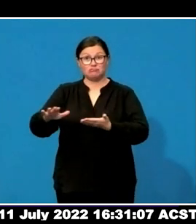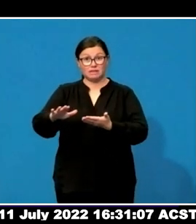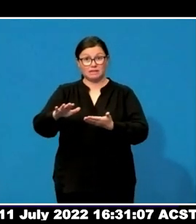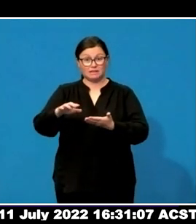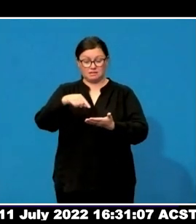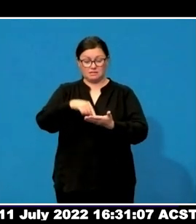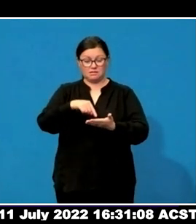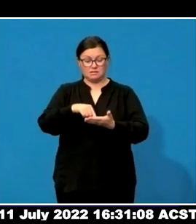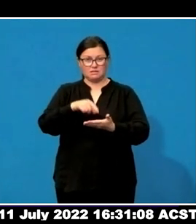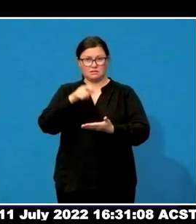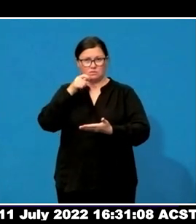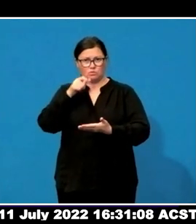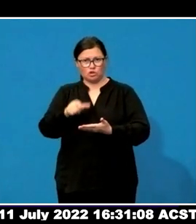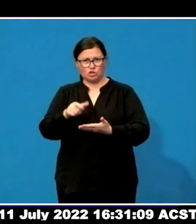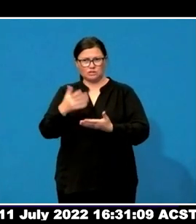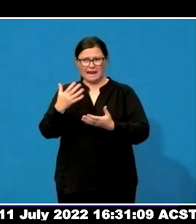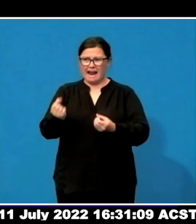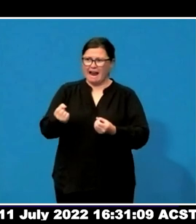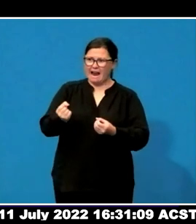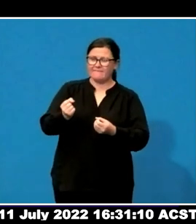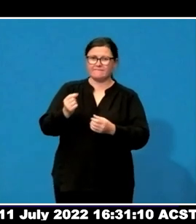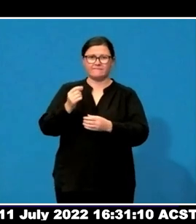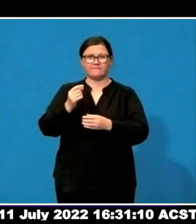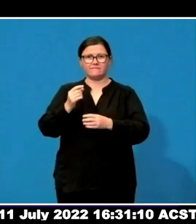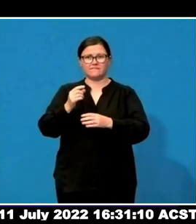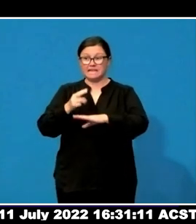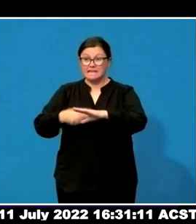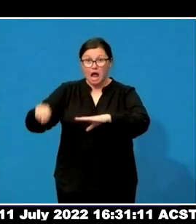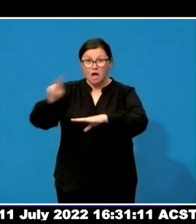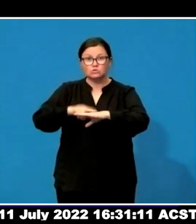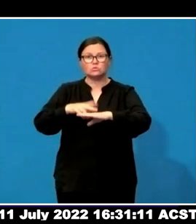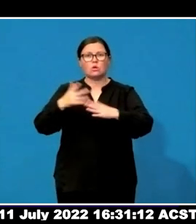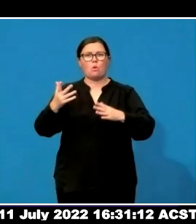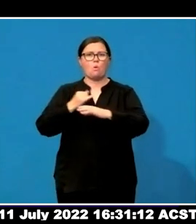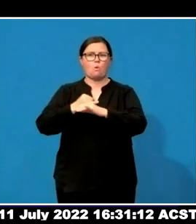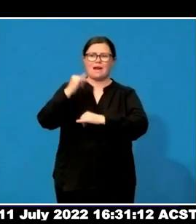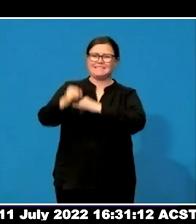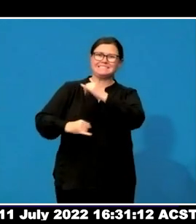Right.